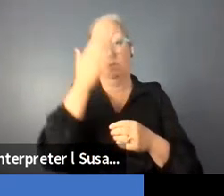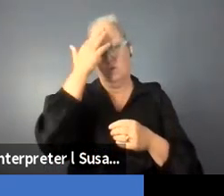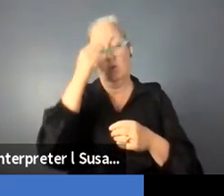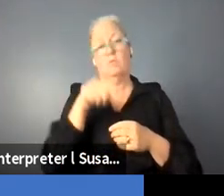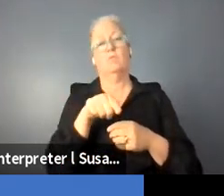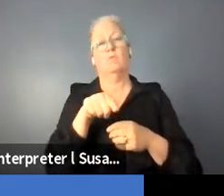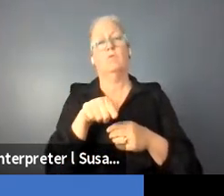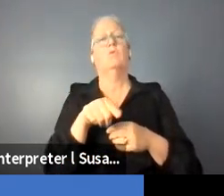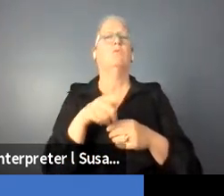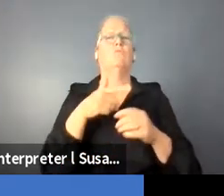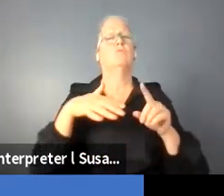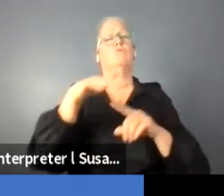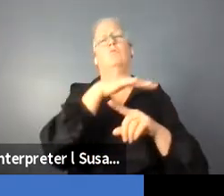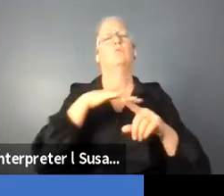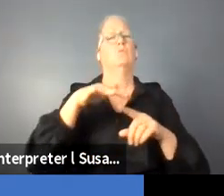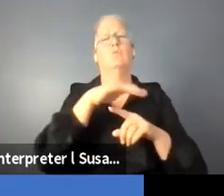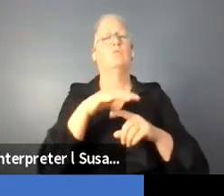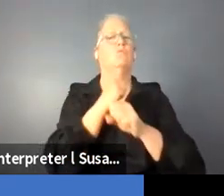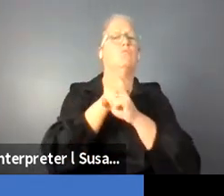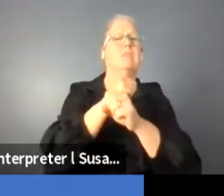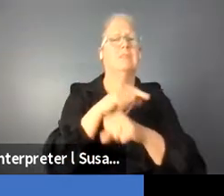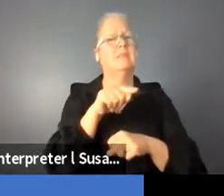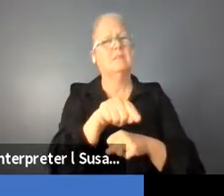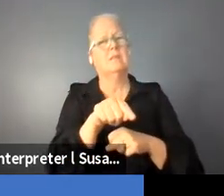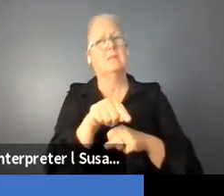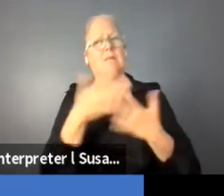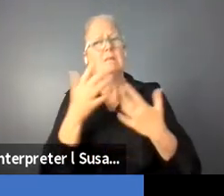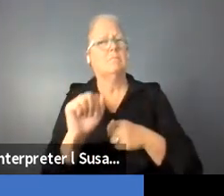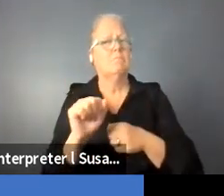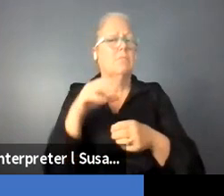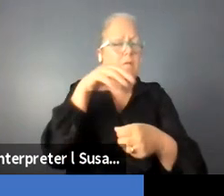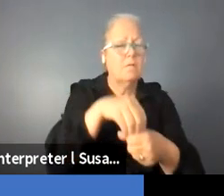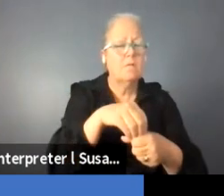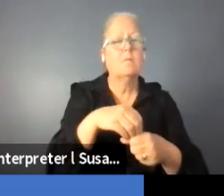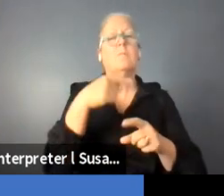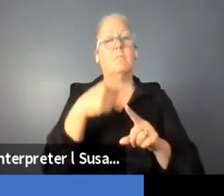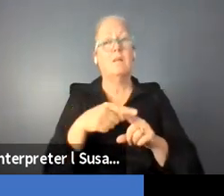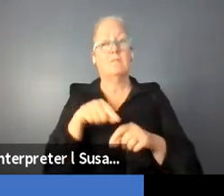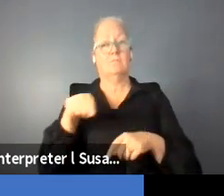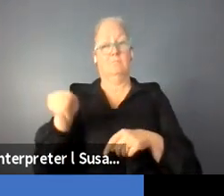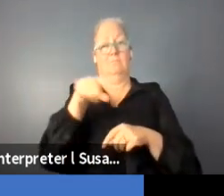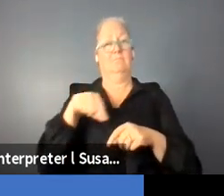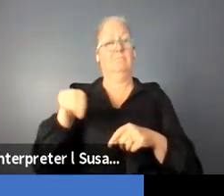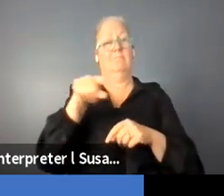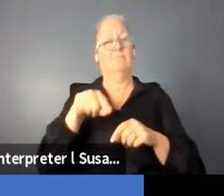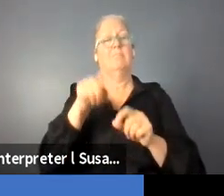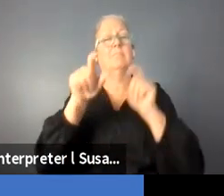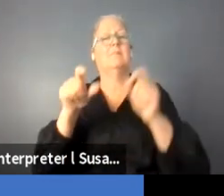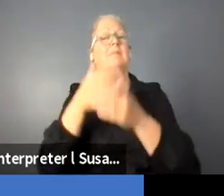But also there's a growing debate, I think, amongst organizations of person with disability on the role of social protection